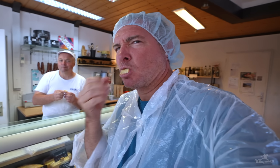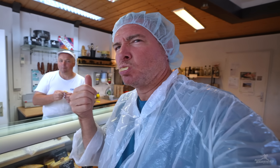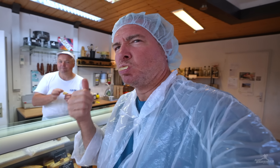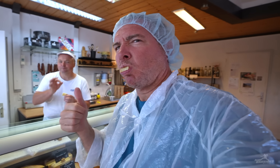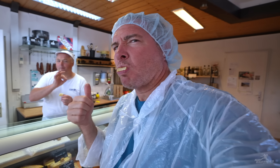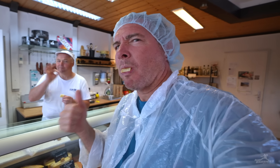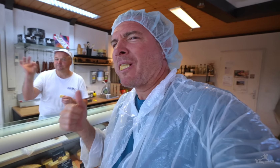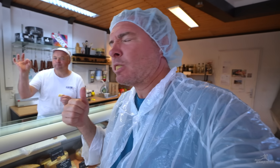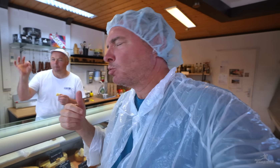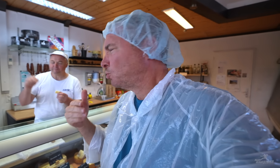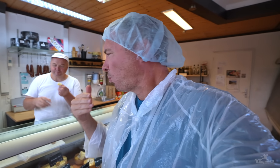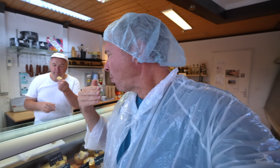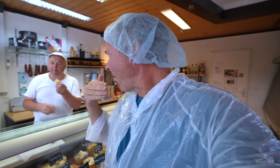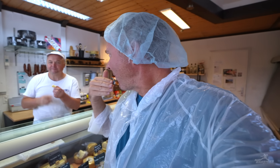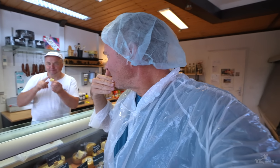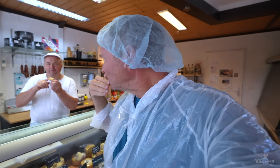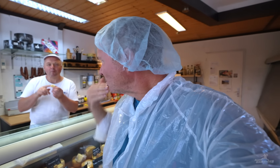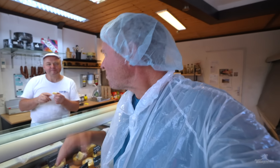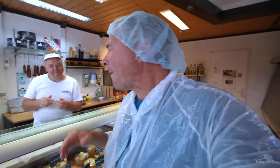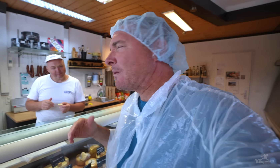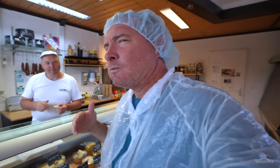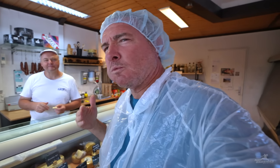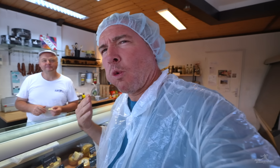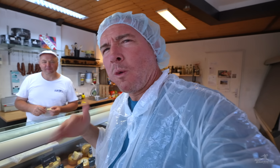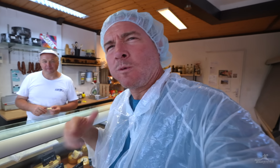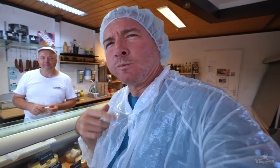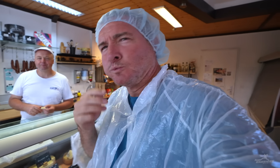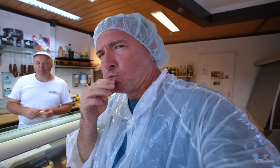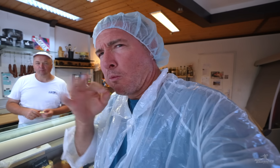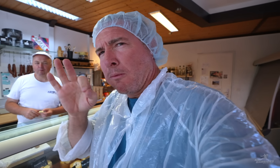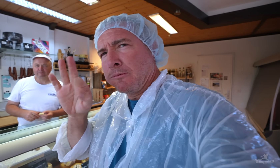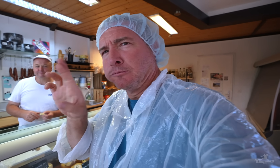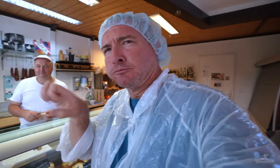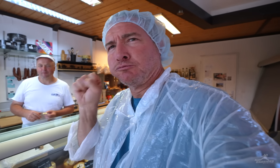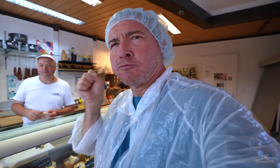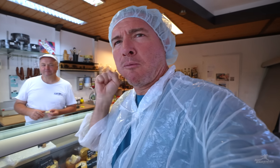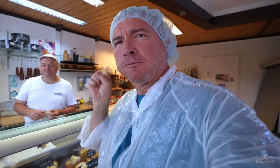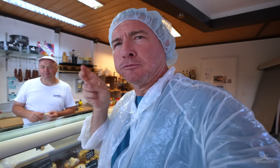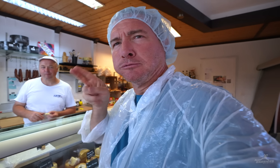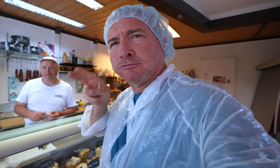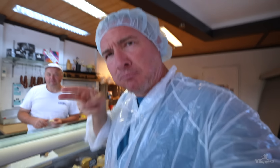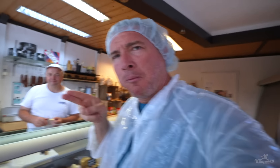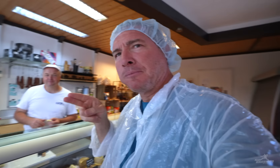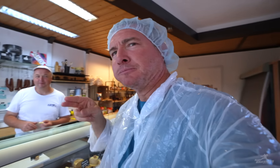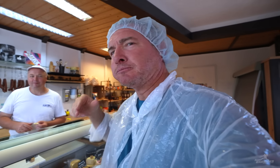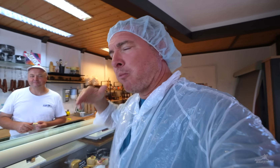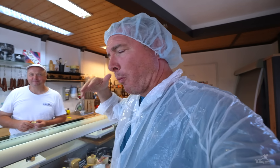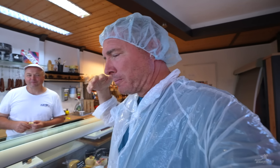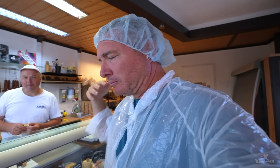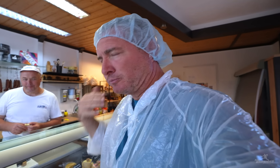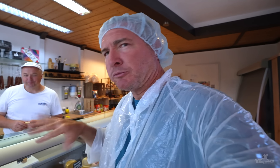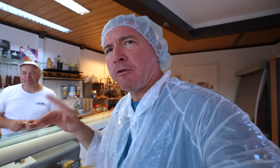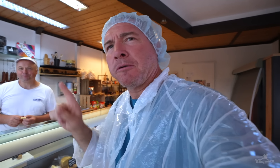Wow, that's good. As fresh as it gets!